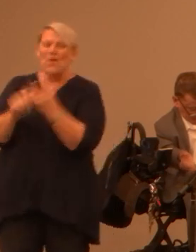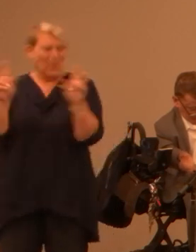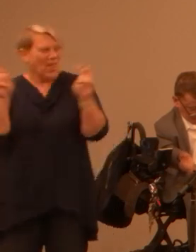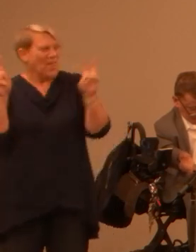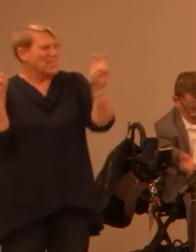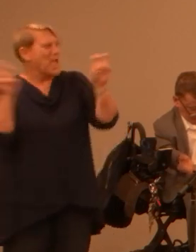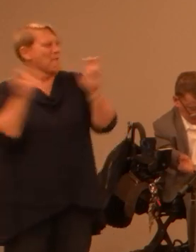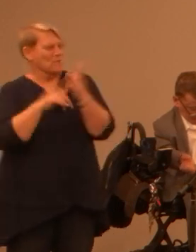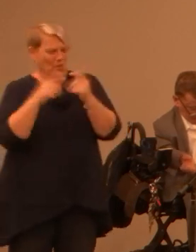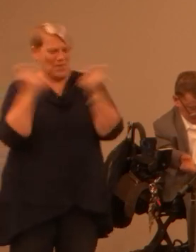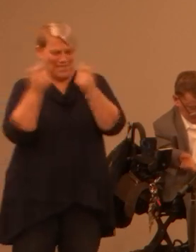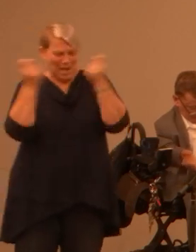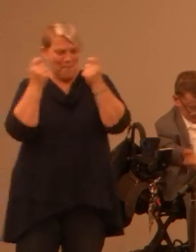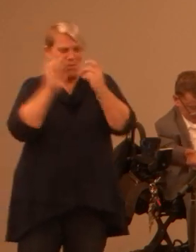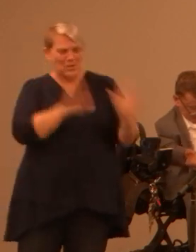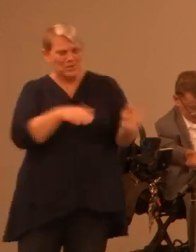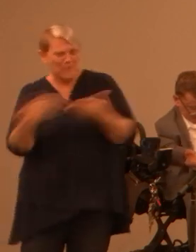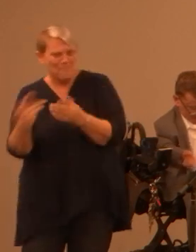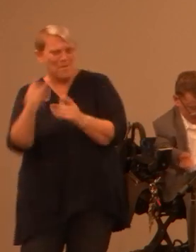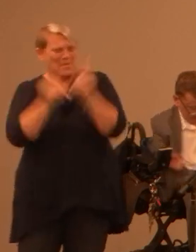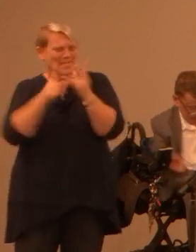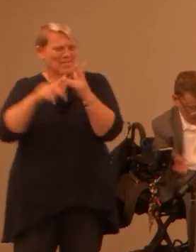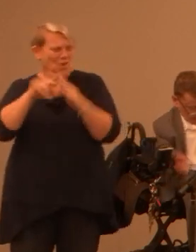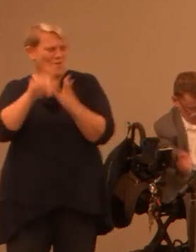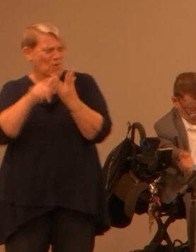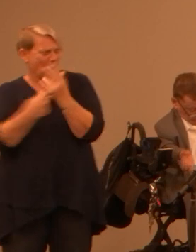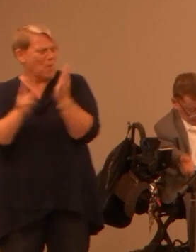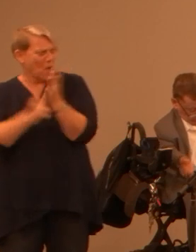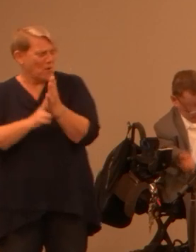provided by the City of Cockburn. For more, see the City of